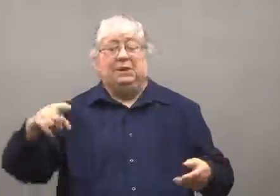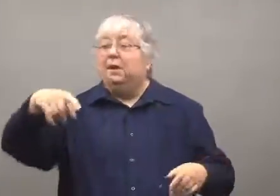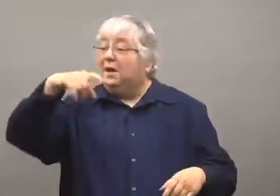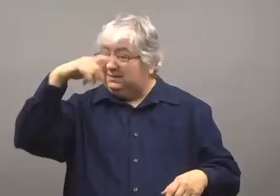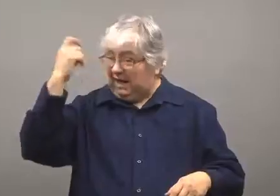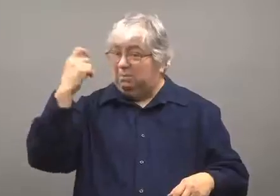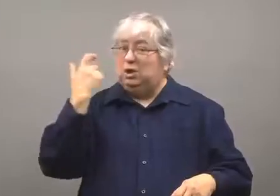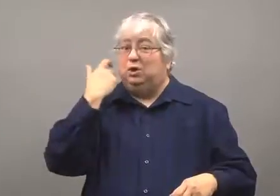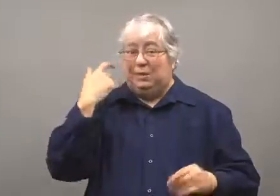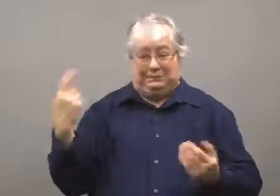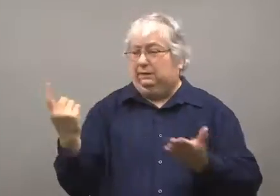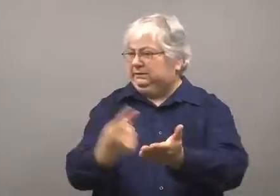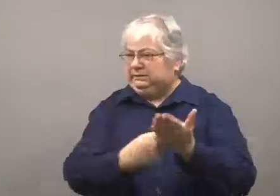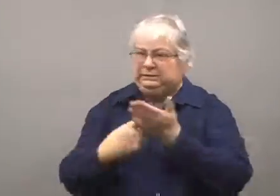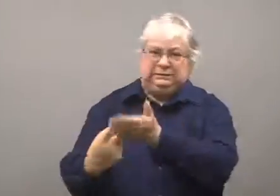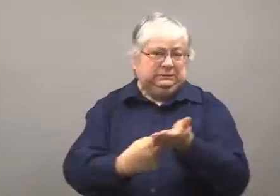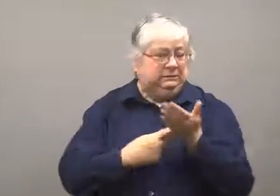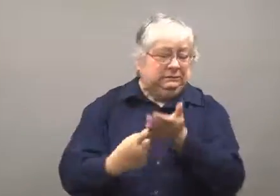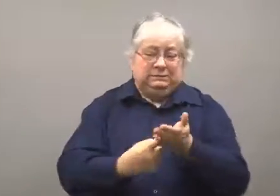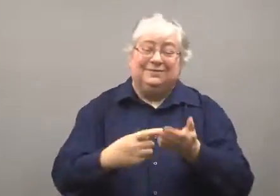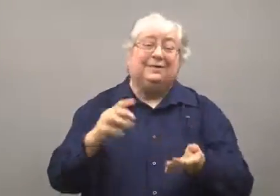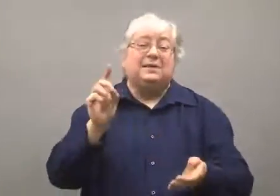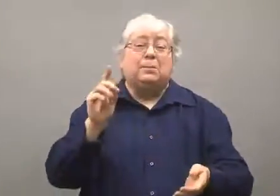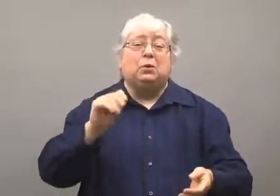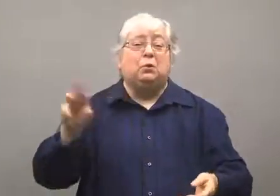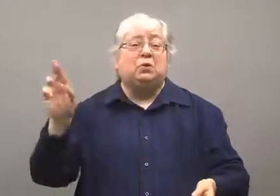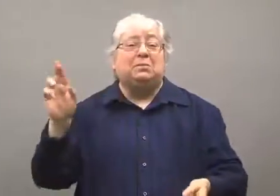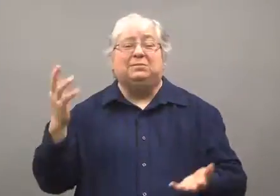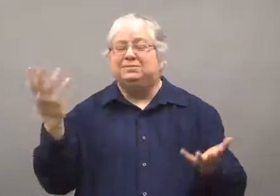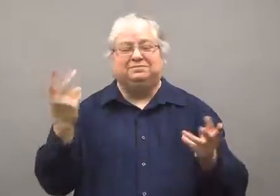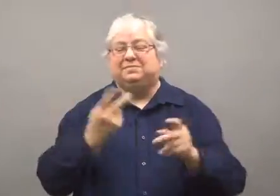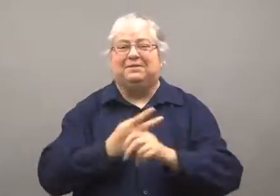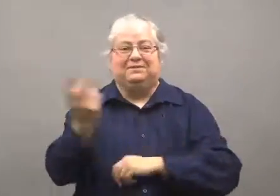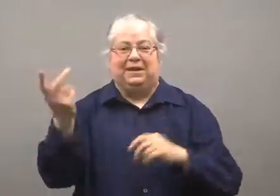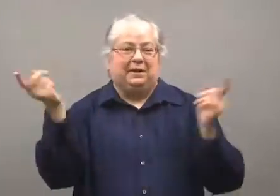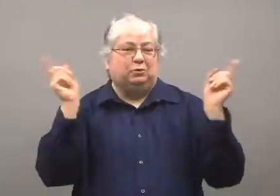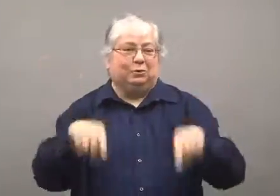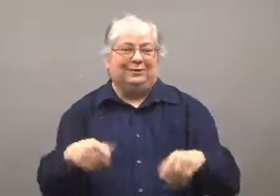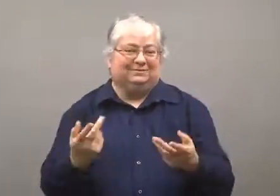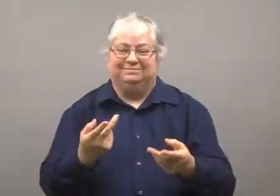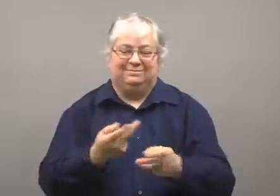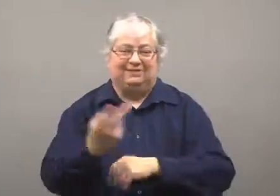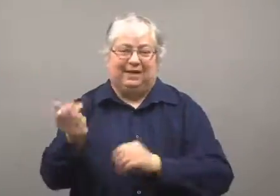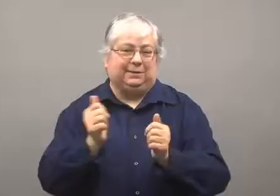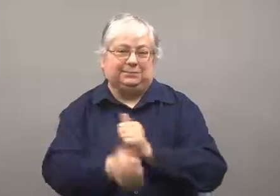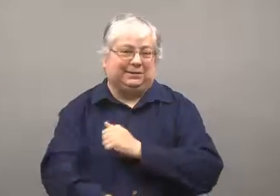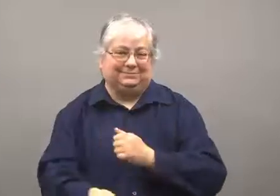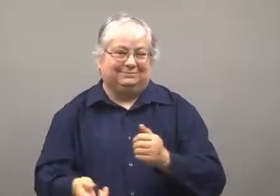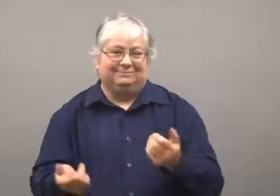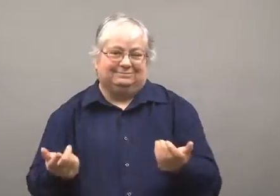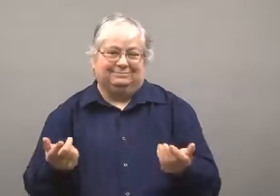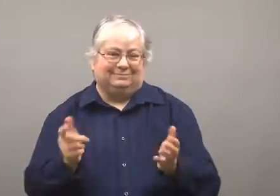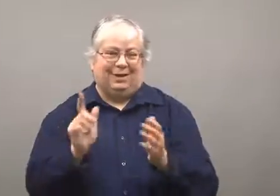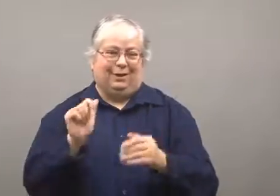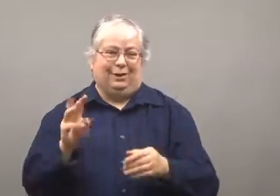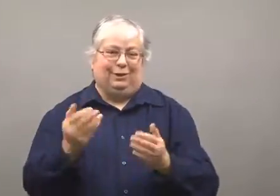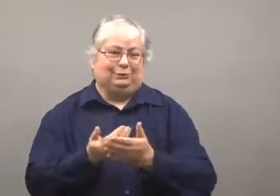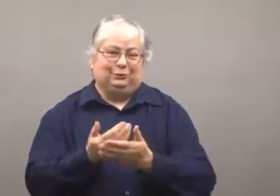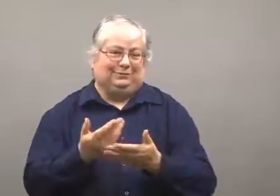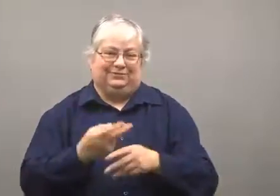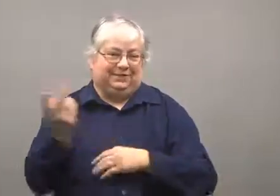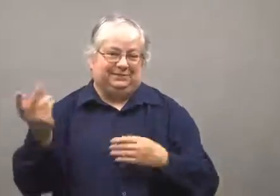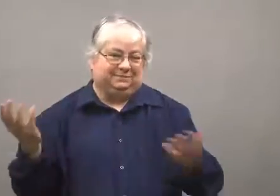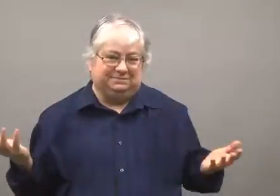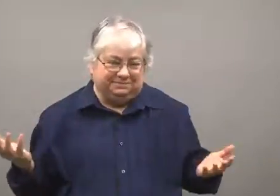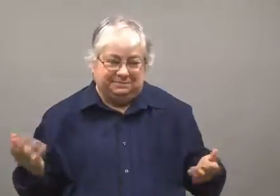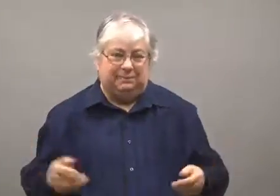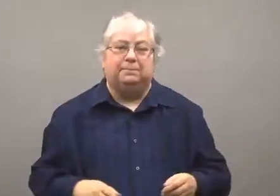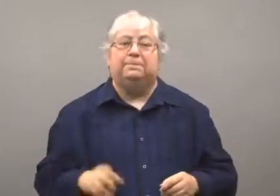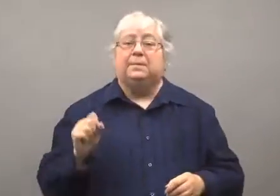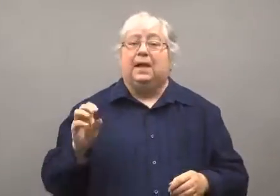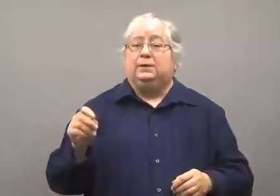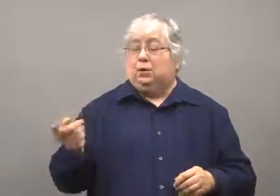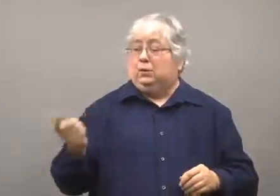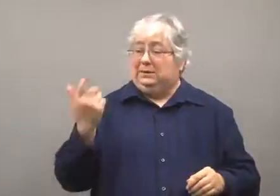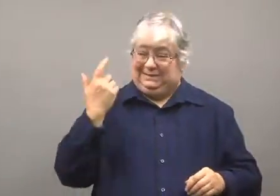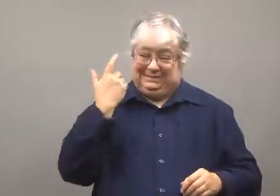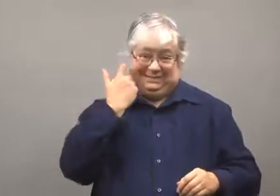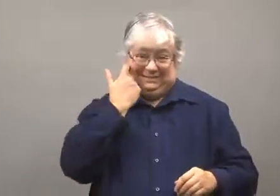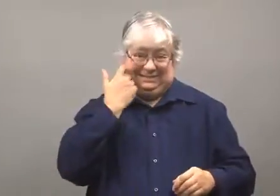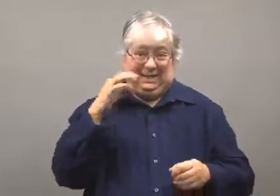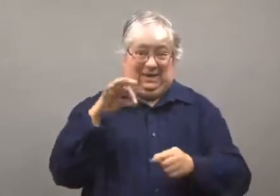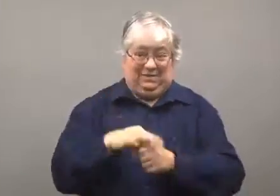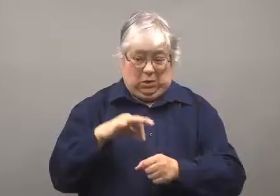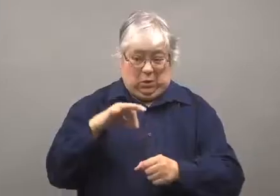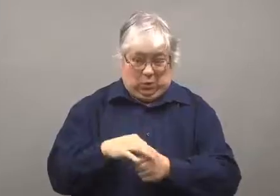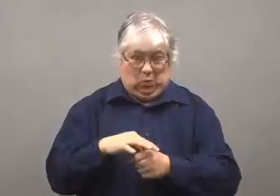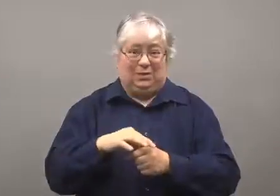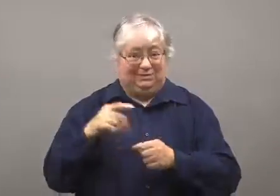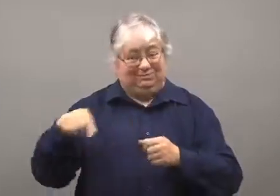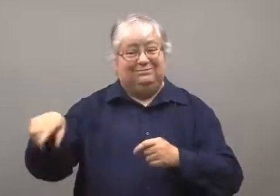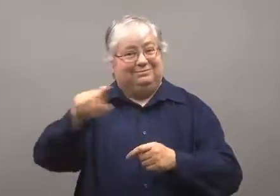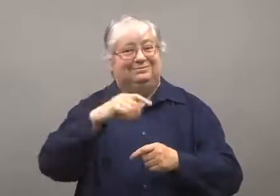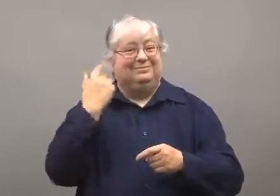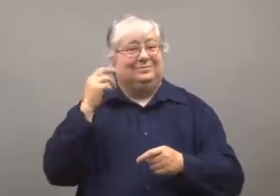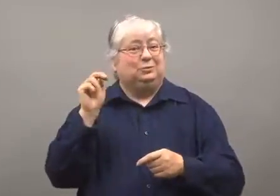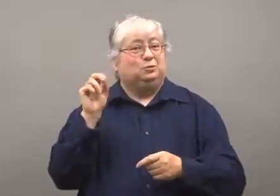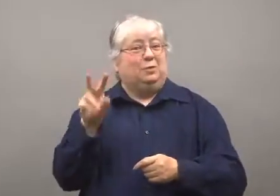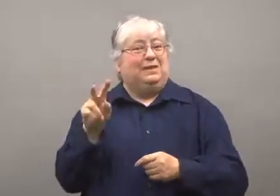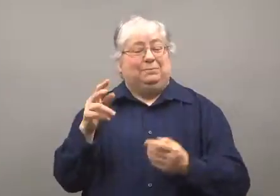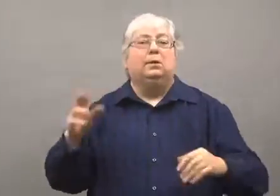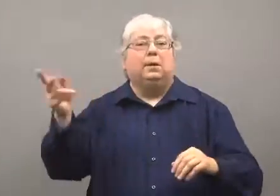It didn't pass during the summer because Democrats and Republicans couldn't agree.